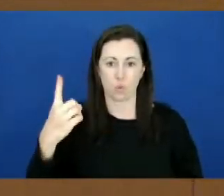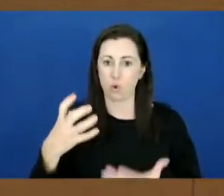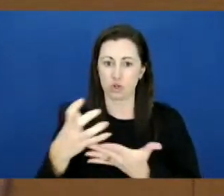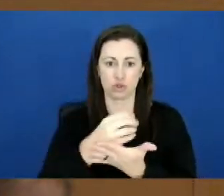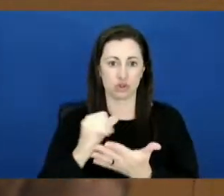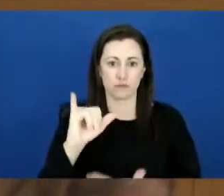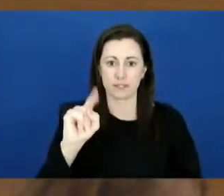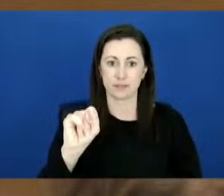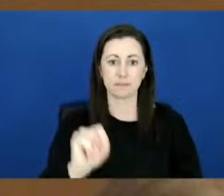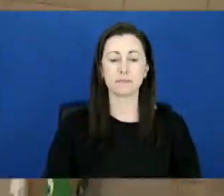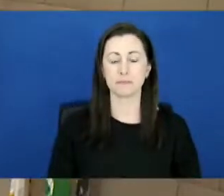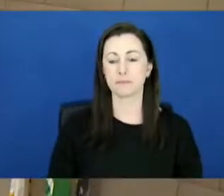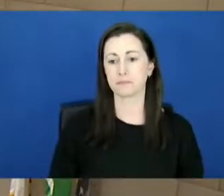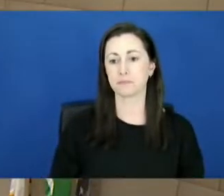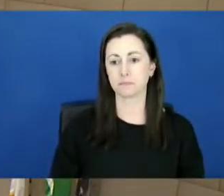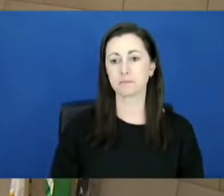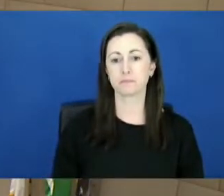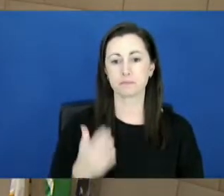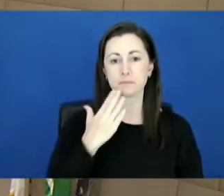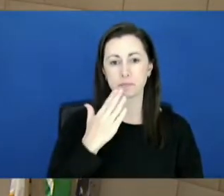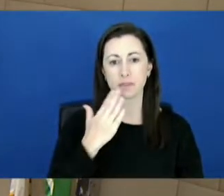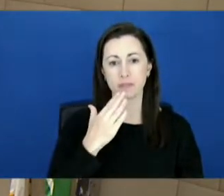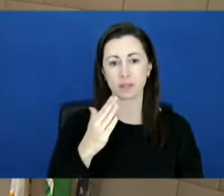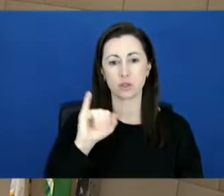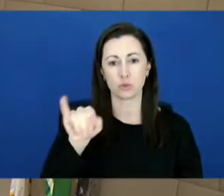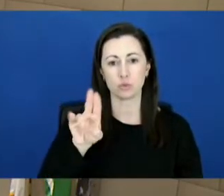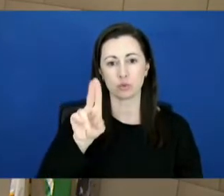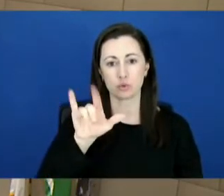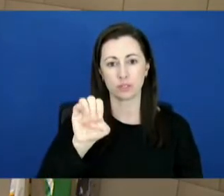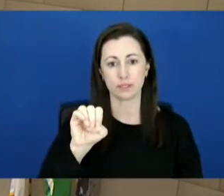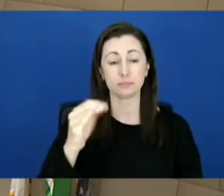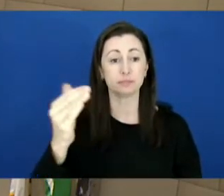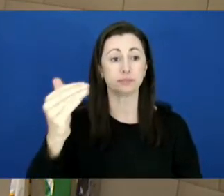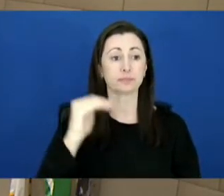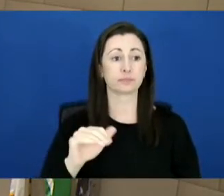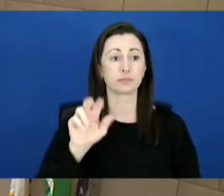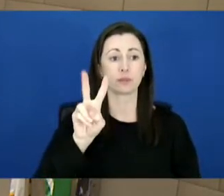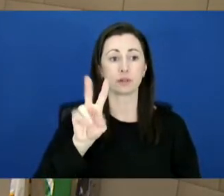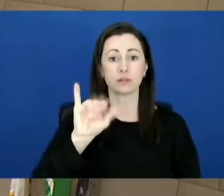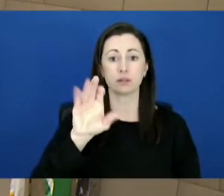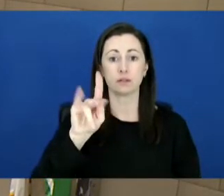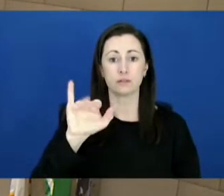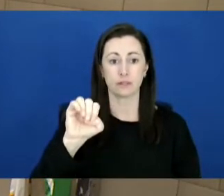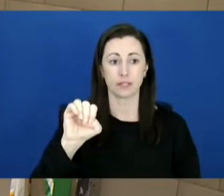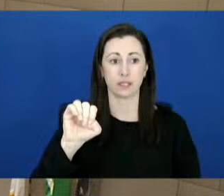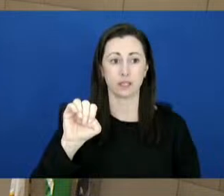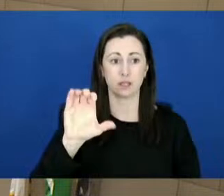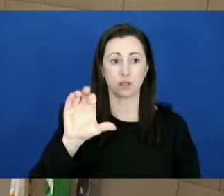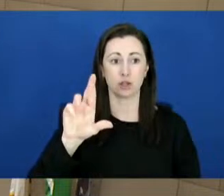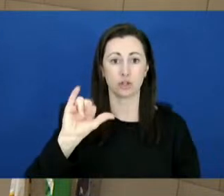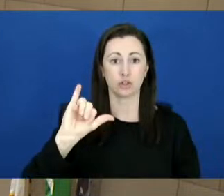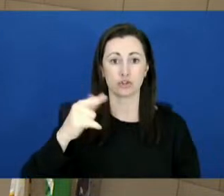WITH LUNGS CAN GET LUNG CANCER, BUT NO ONE DESERVES IT.